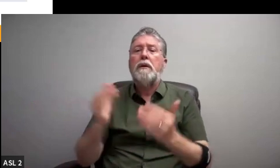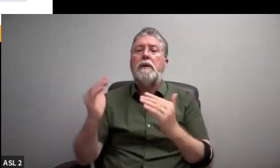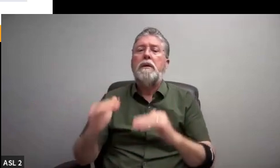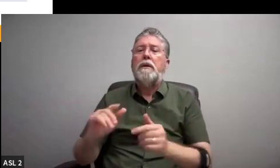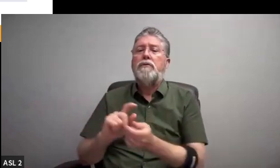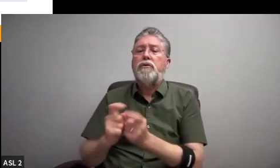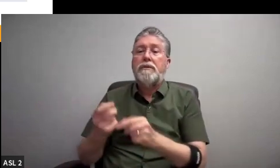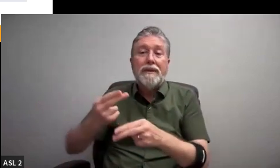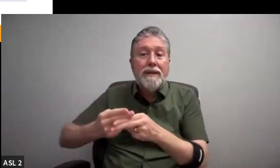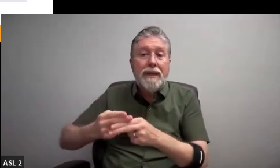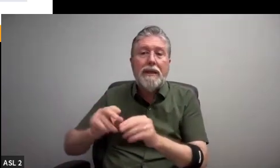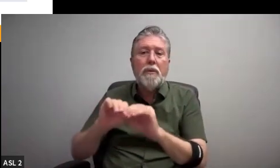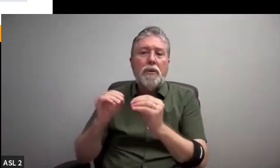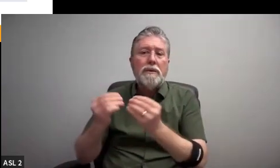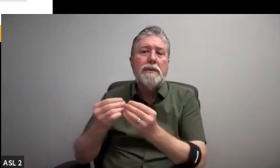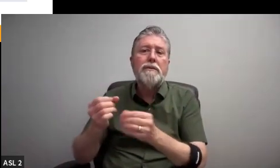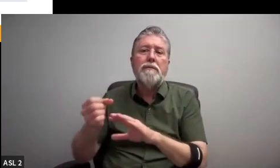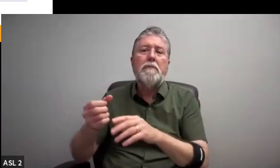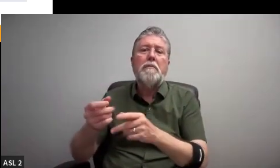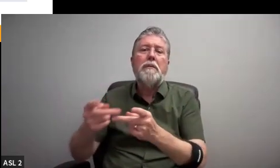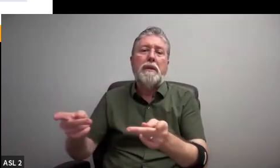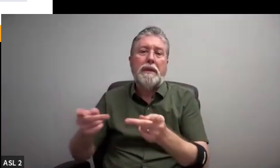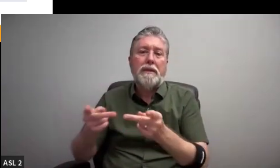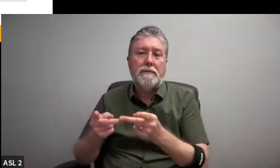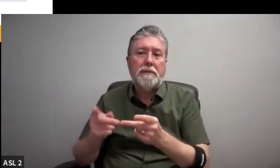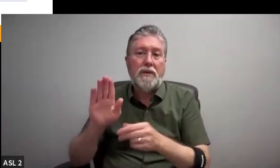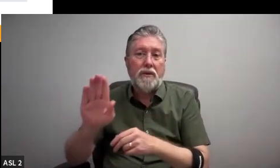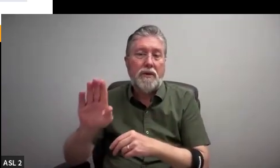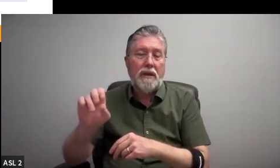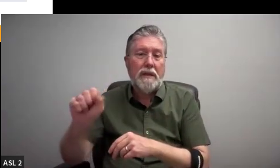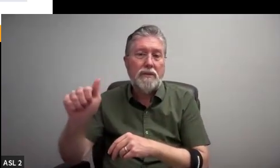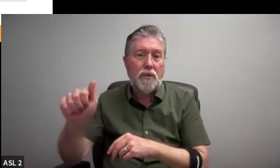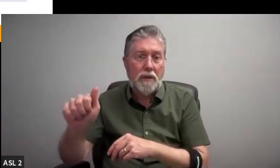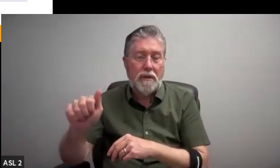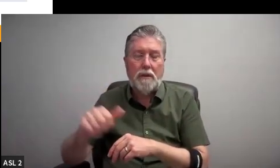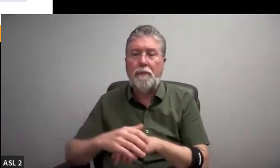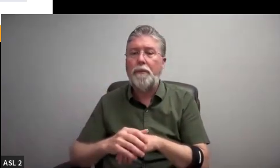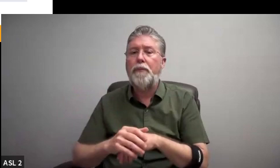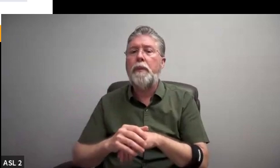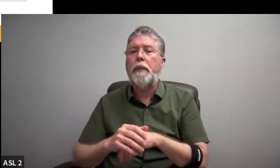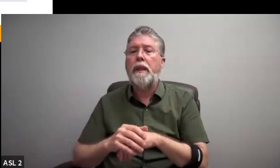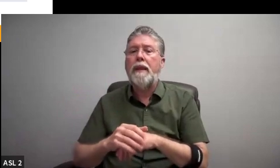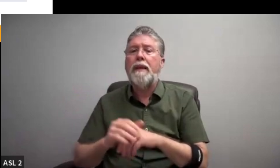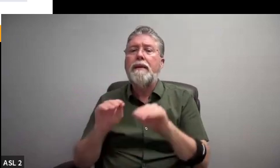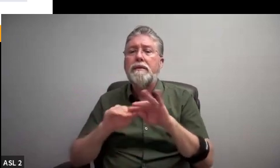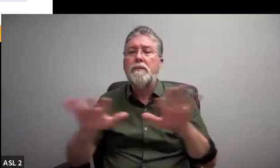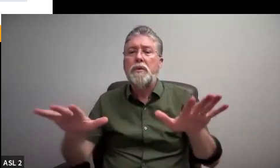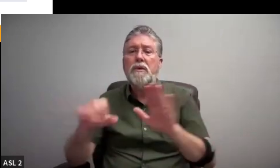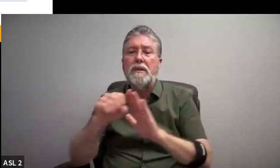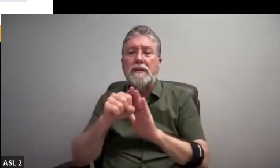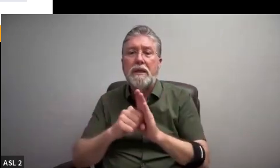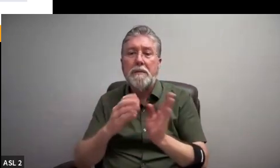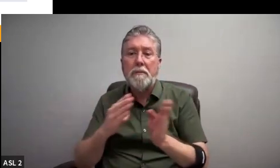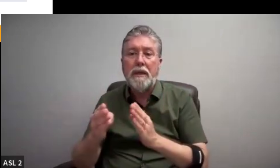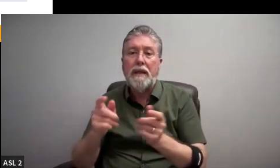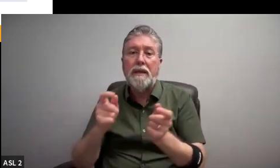or organizational placement of the state unit on aging; distribution of state plan administration